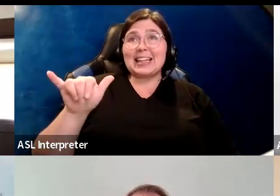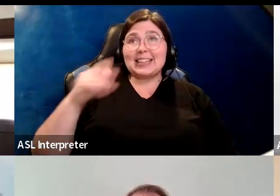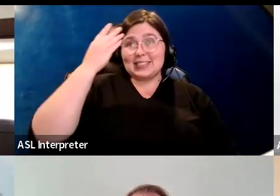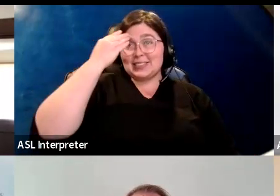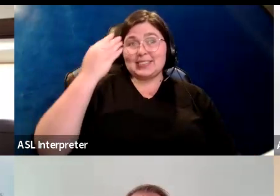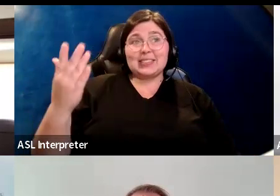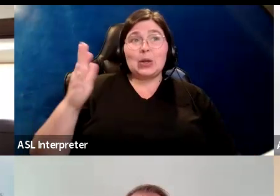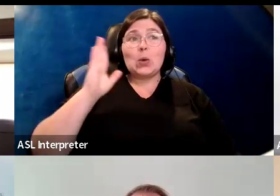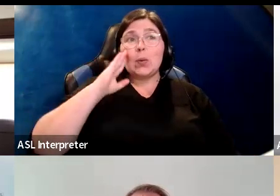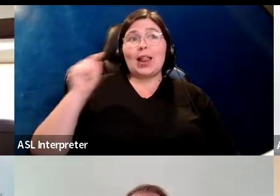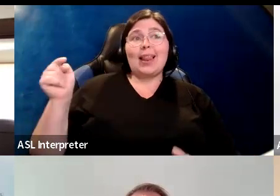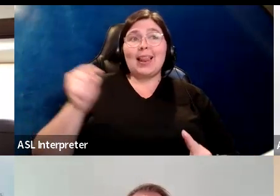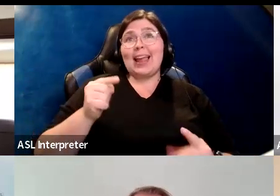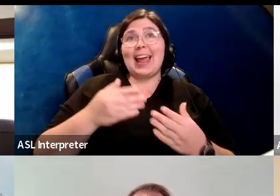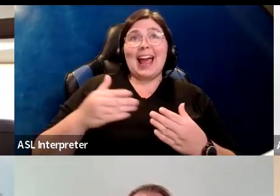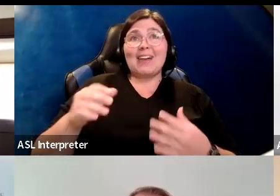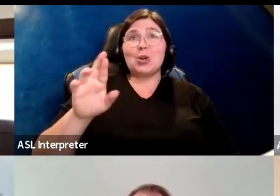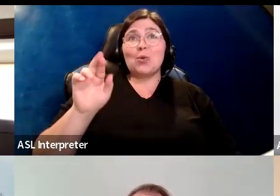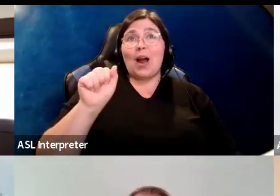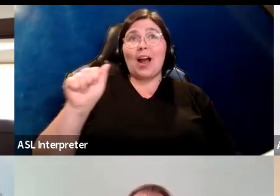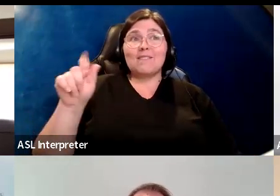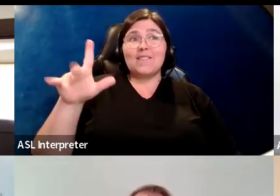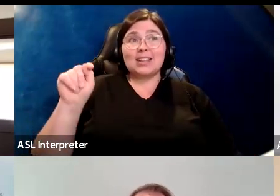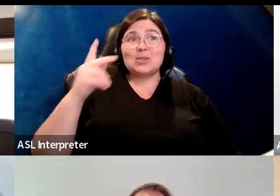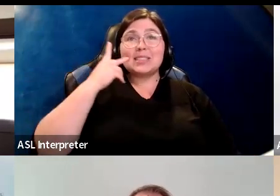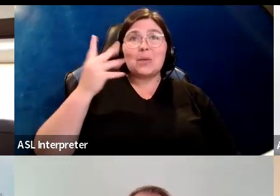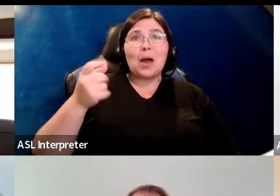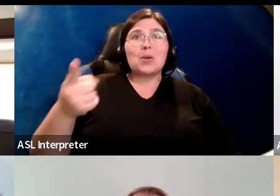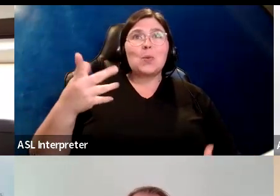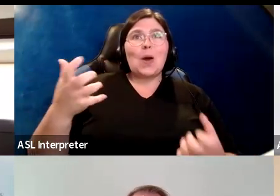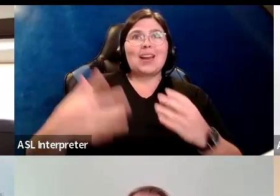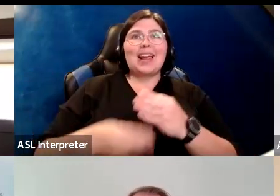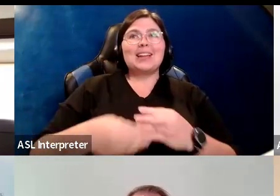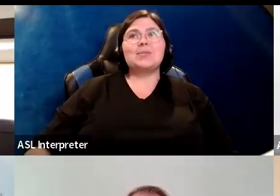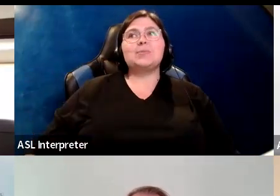go to you after Raafat to see what you would like to add.